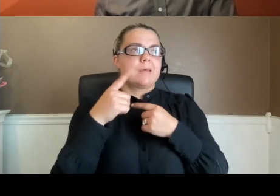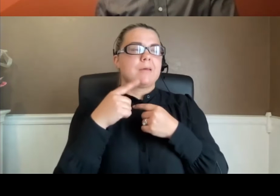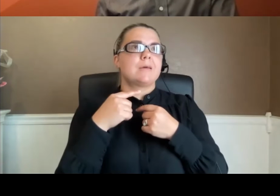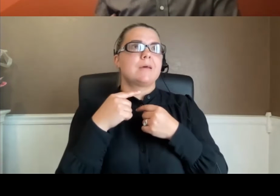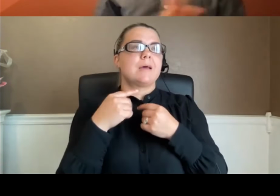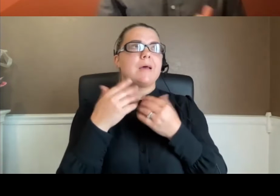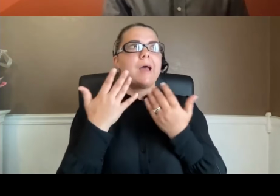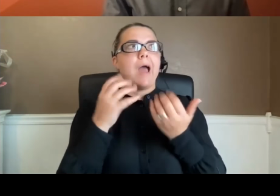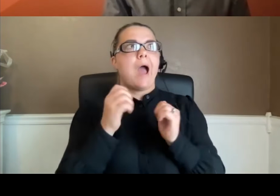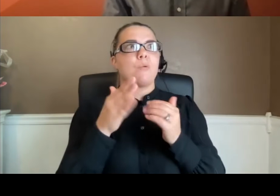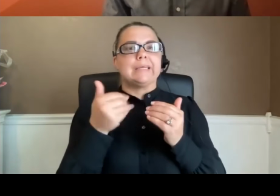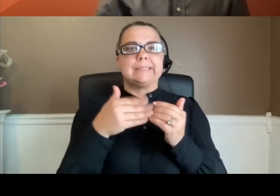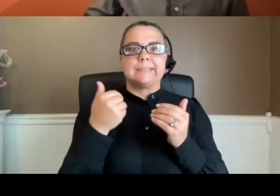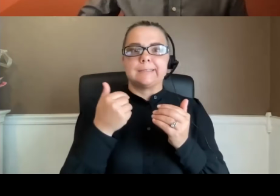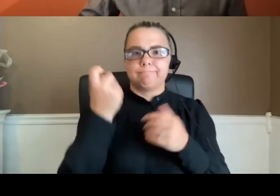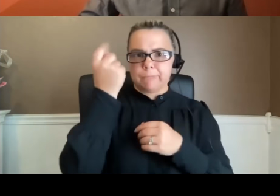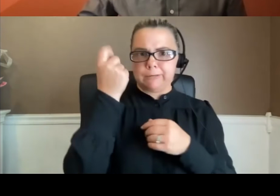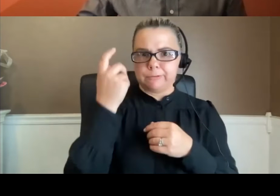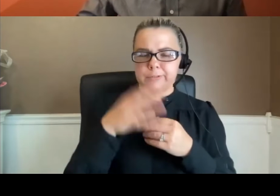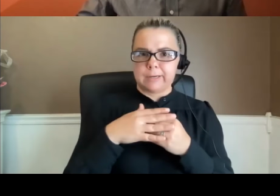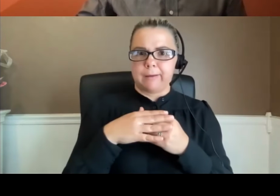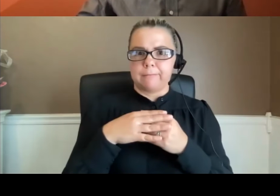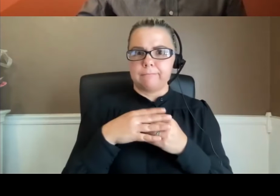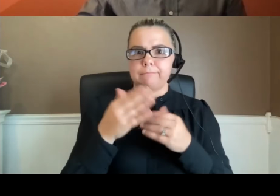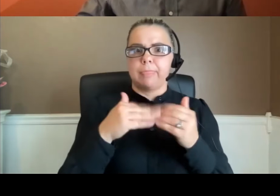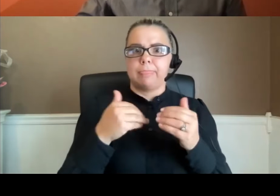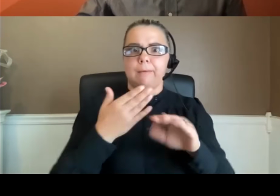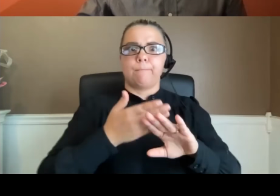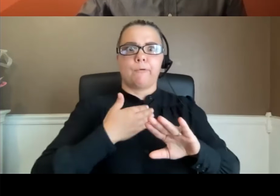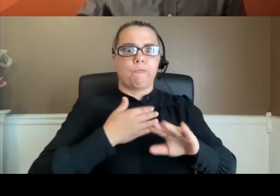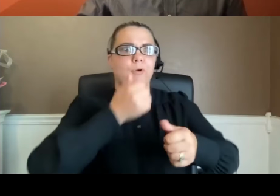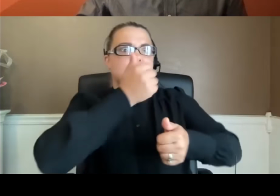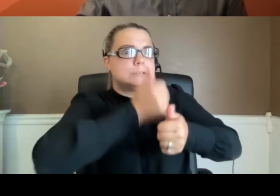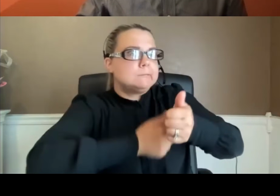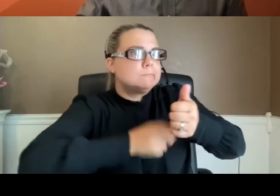interpret than a screen reader going point by point and reading the actual values of